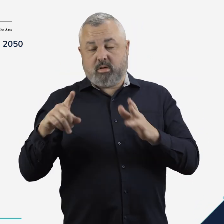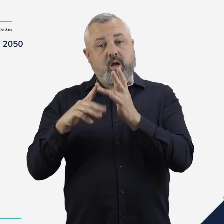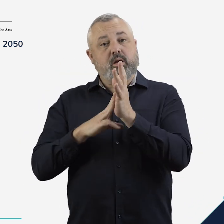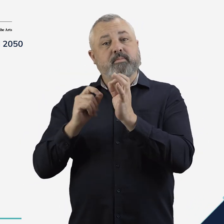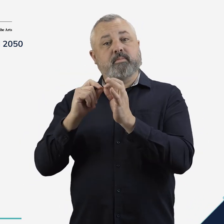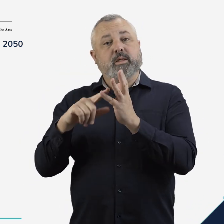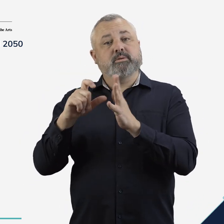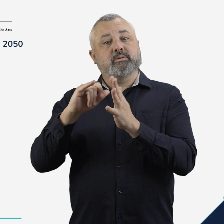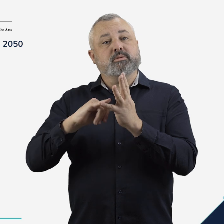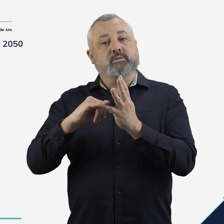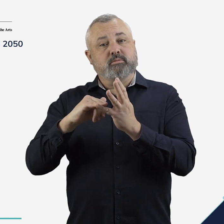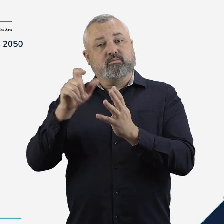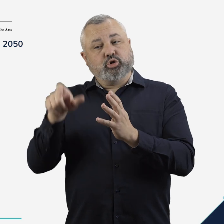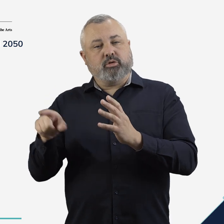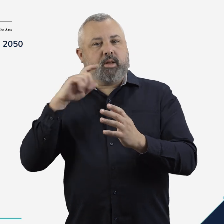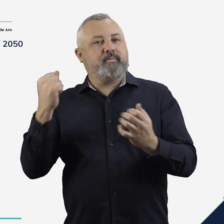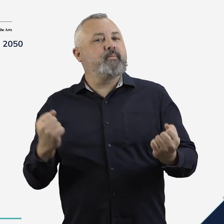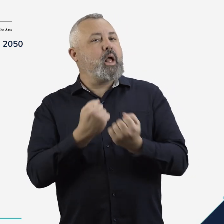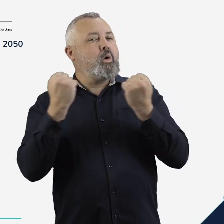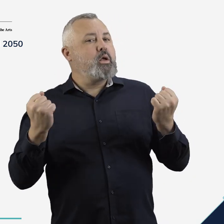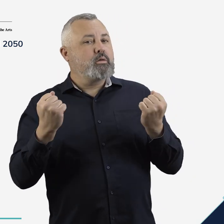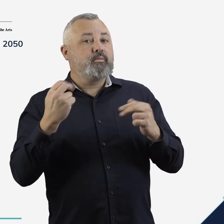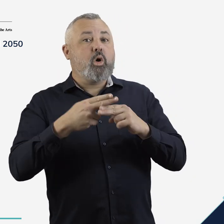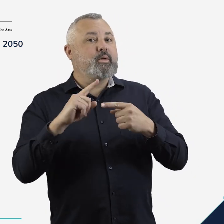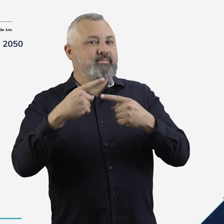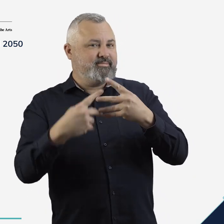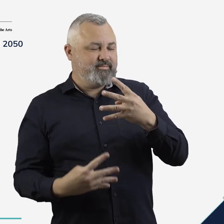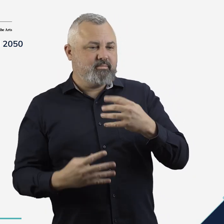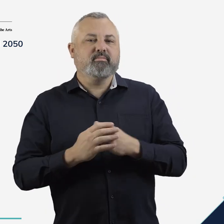The ombudsperson will have powers to: